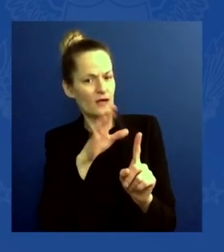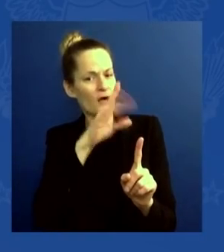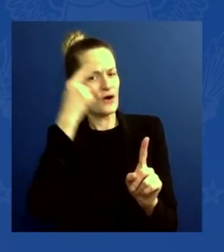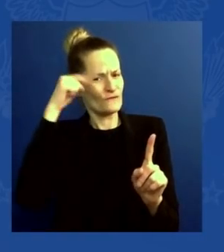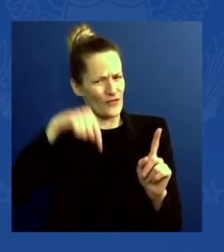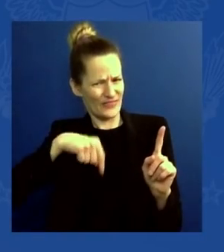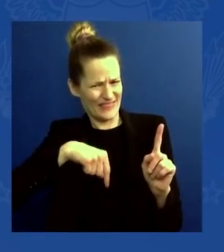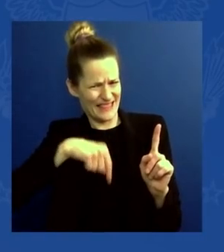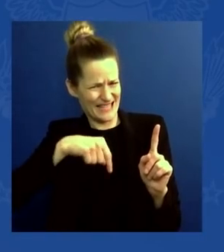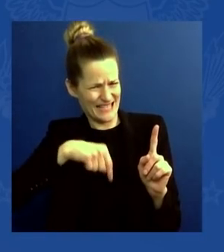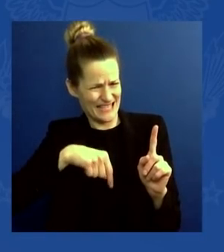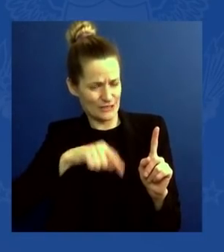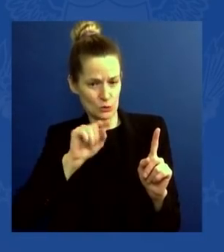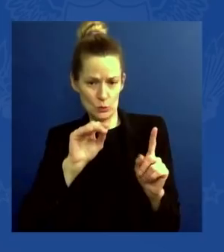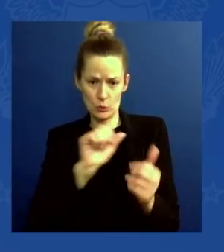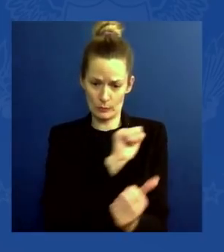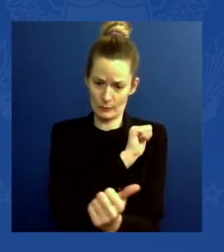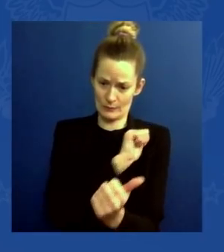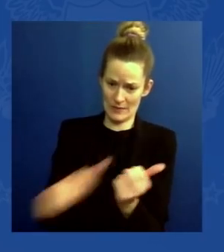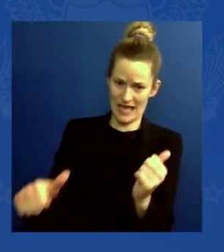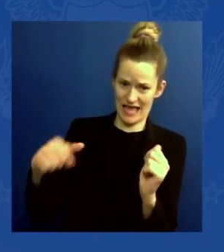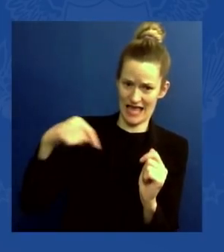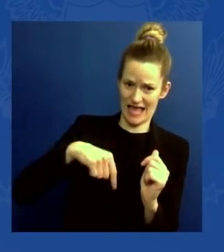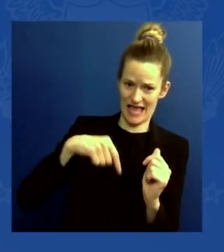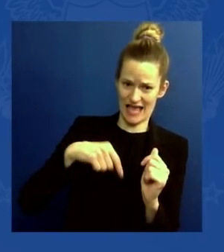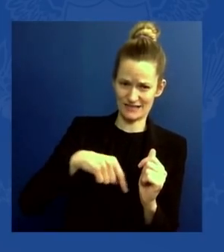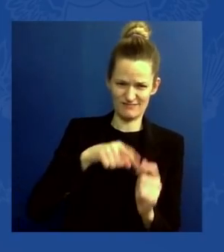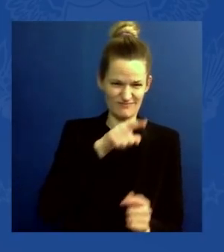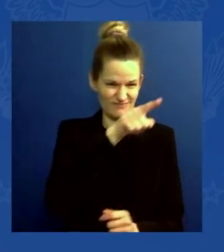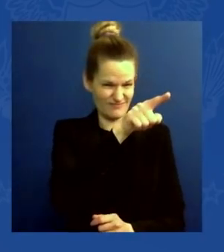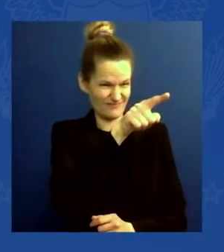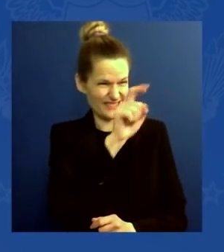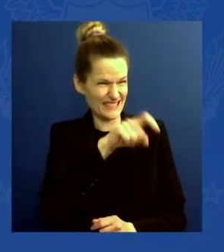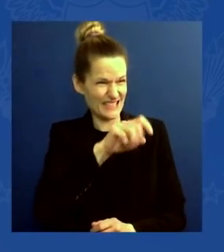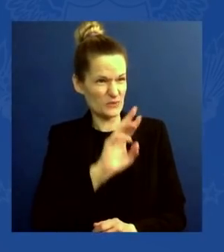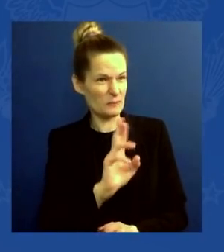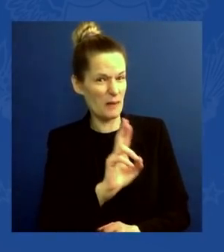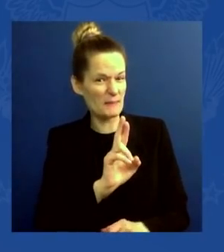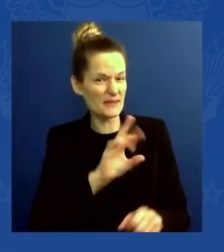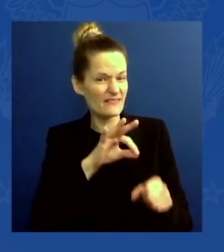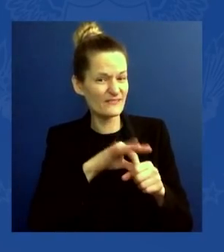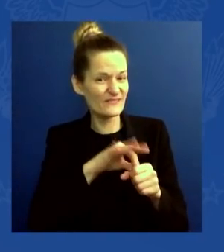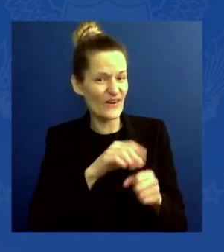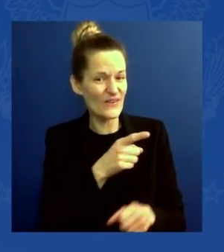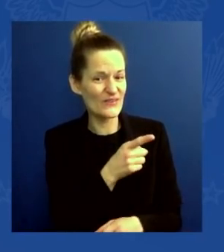OPEC Plus has snubbed your call to pump more oil. When will you respond with an SPR release?